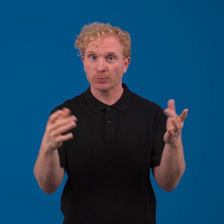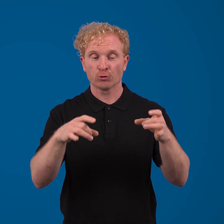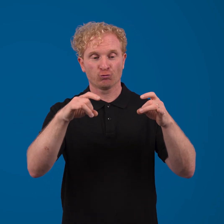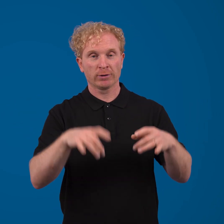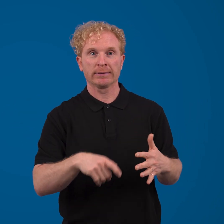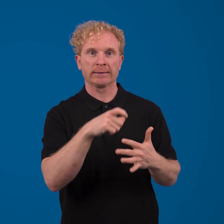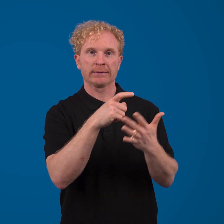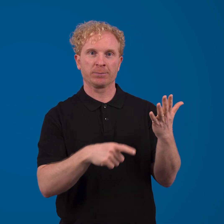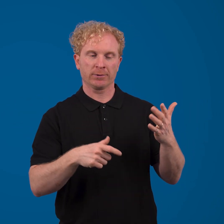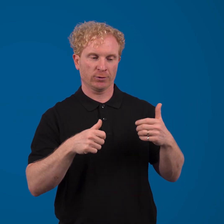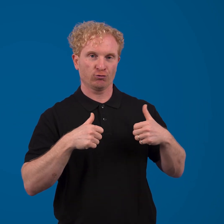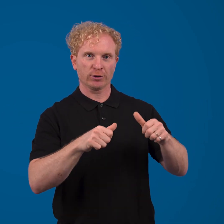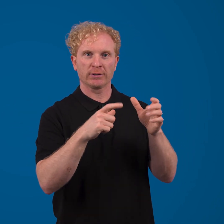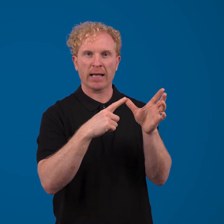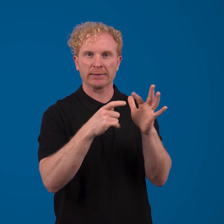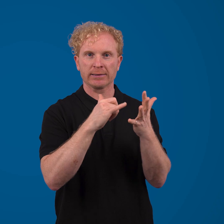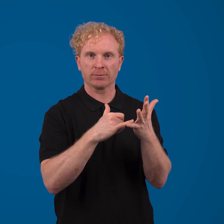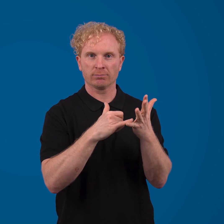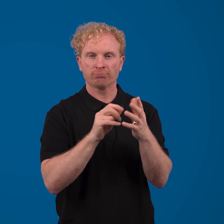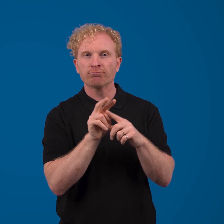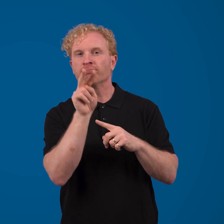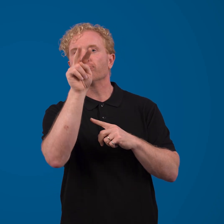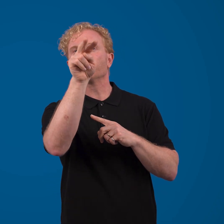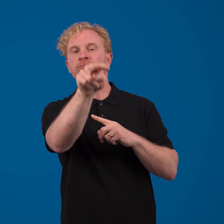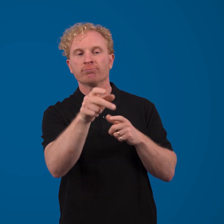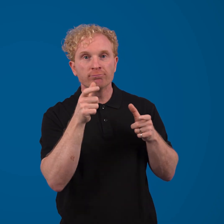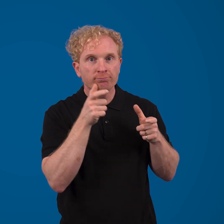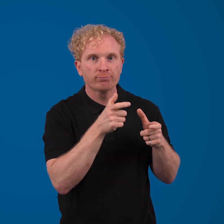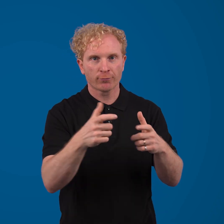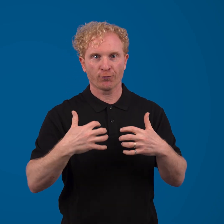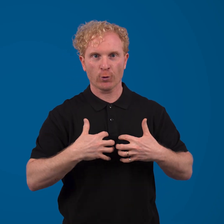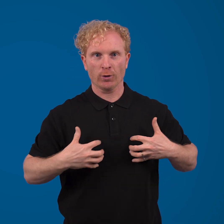Australia’s Disability Strategy (ADS) is the overarching governance framework